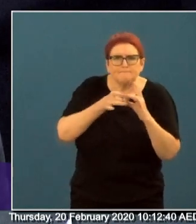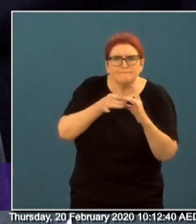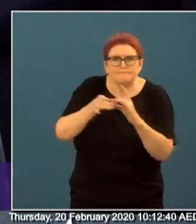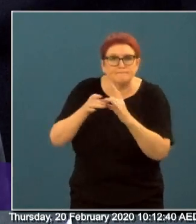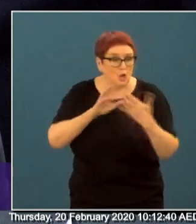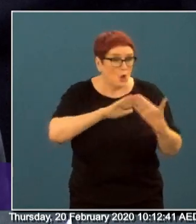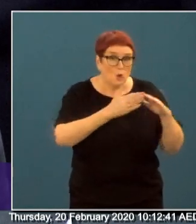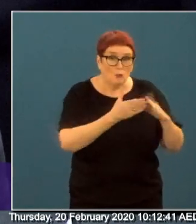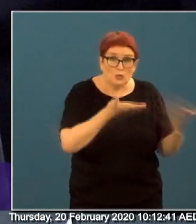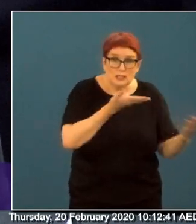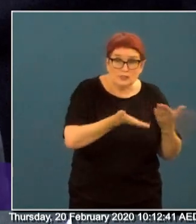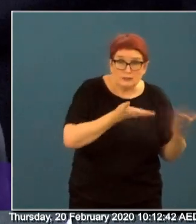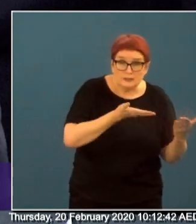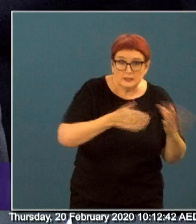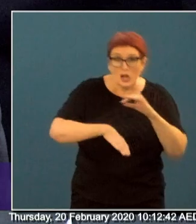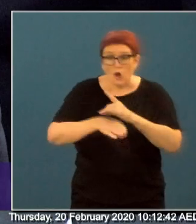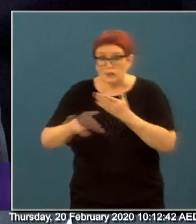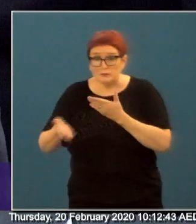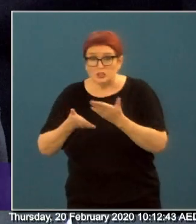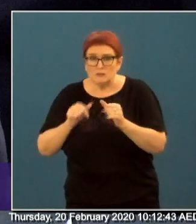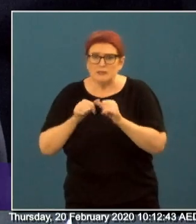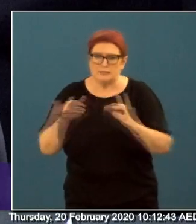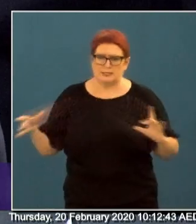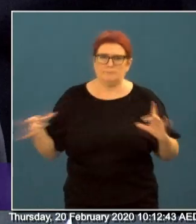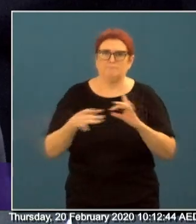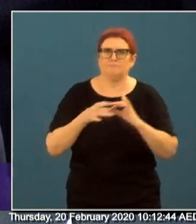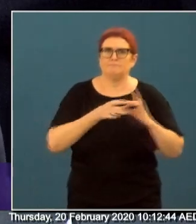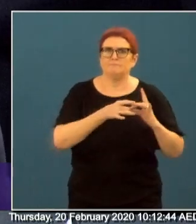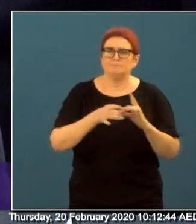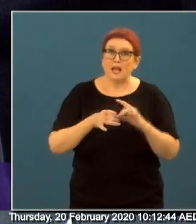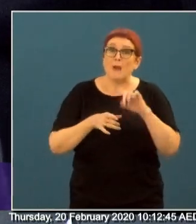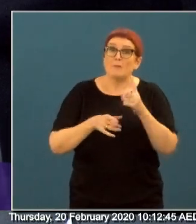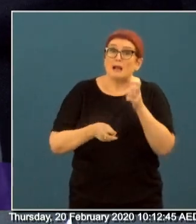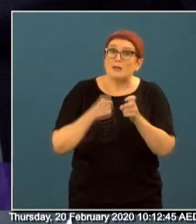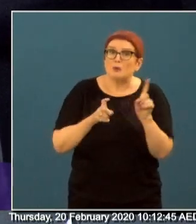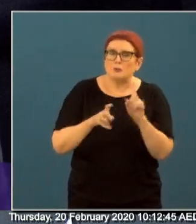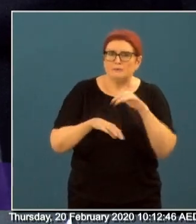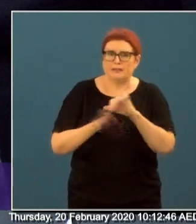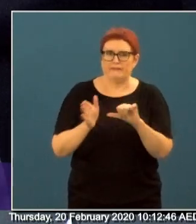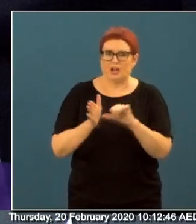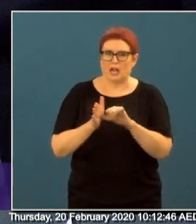but we need to resolve some of the financial tensions between money